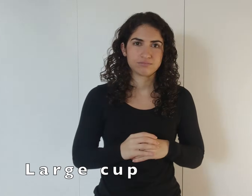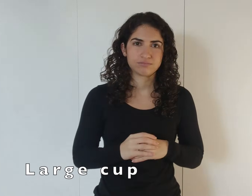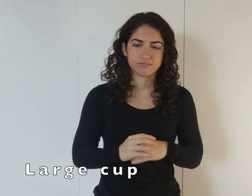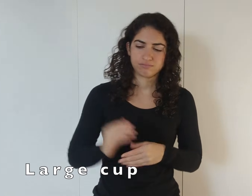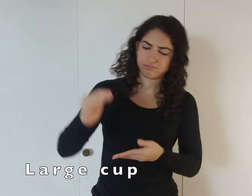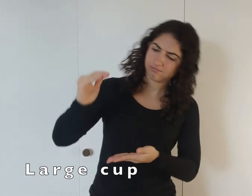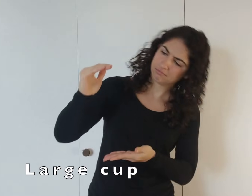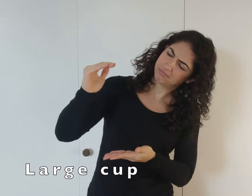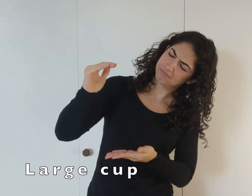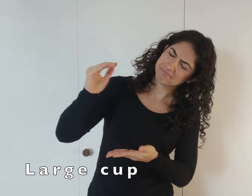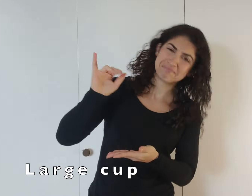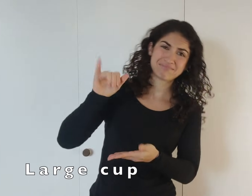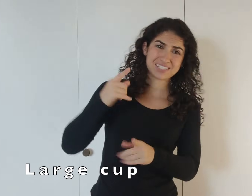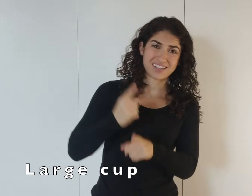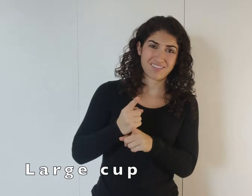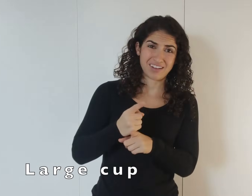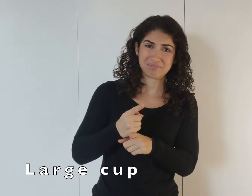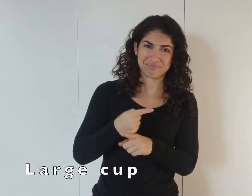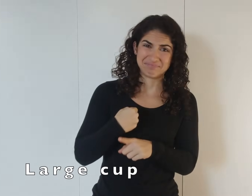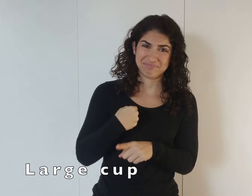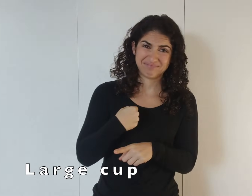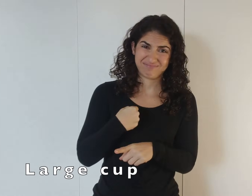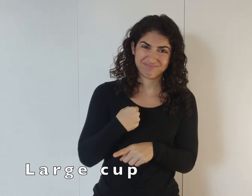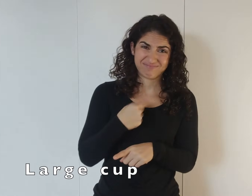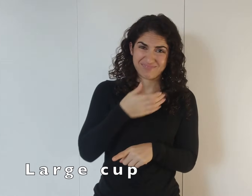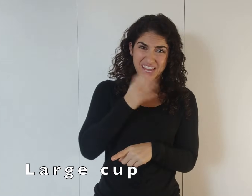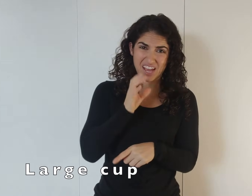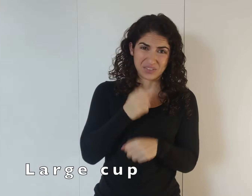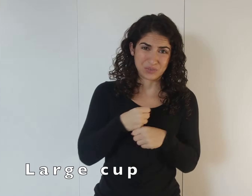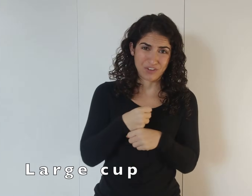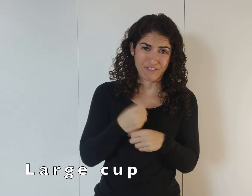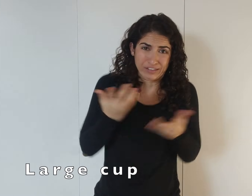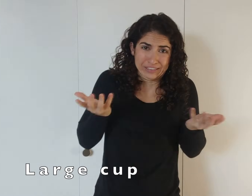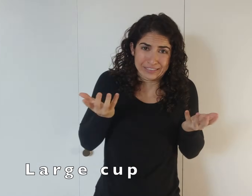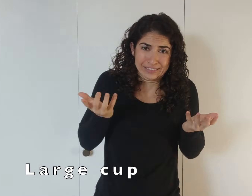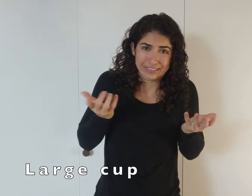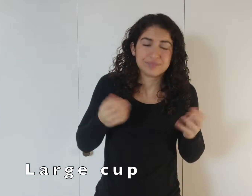Is that right? I don't drink coffee. I don't know.